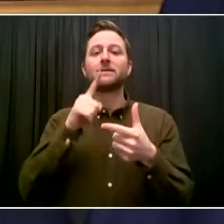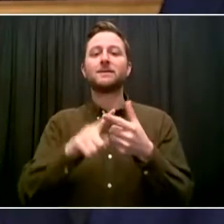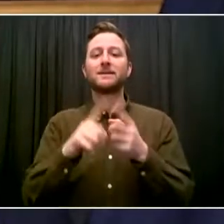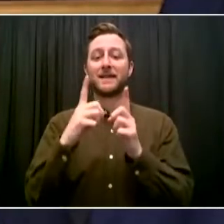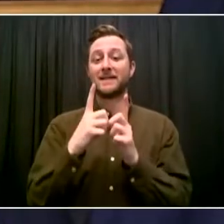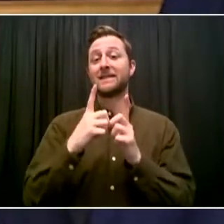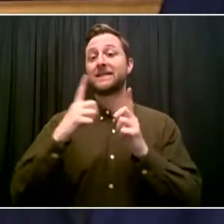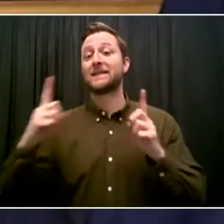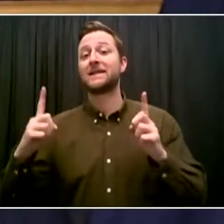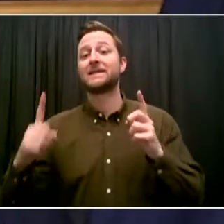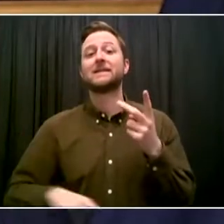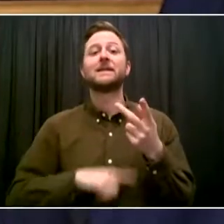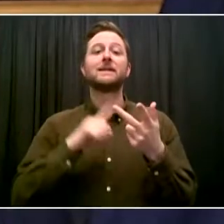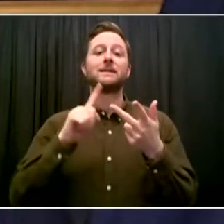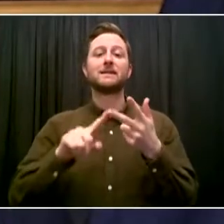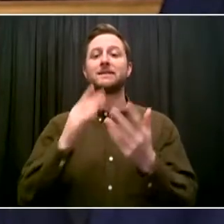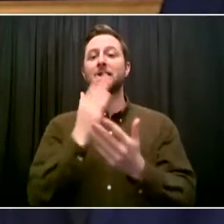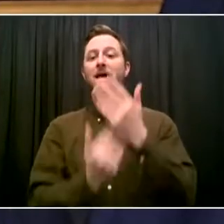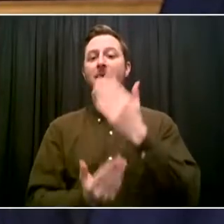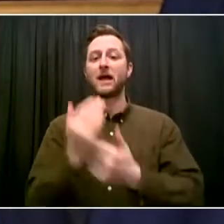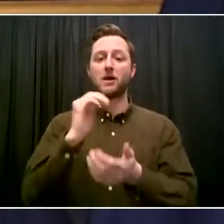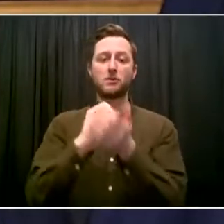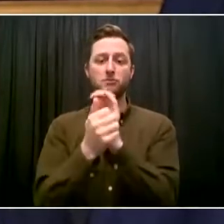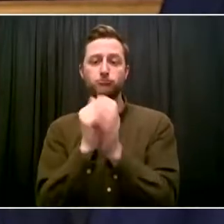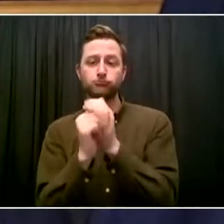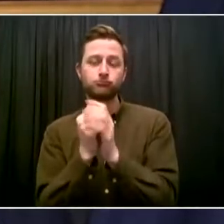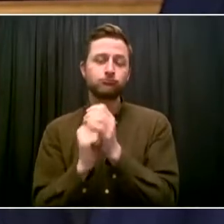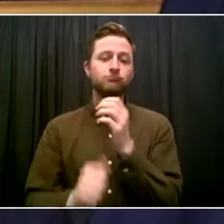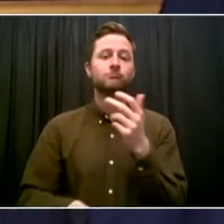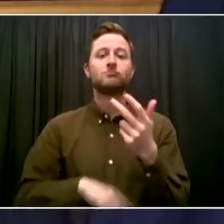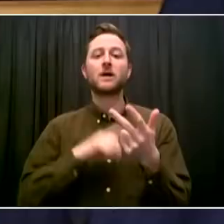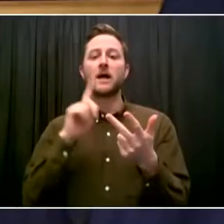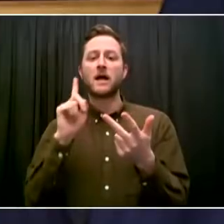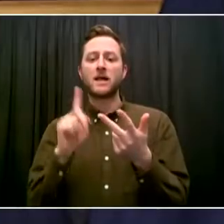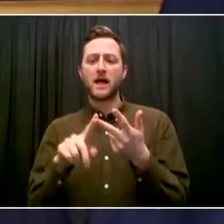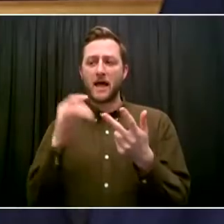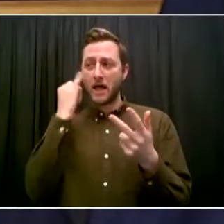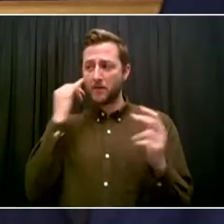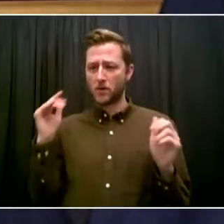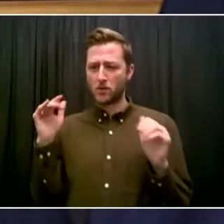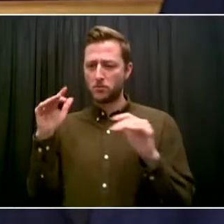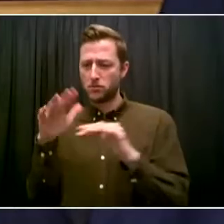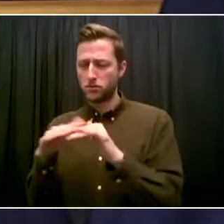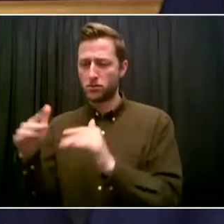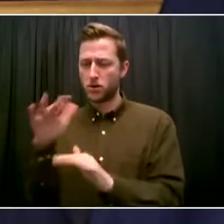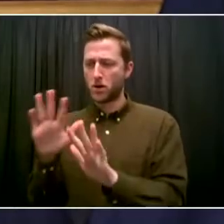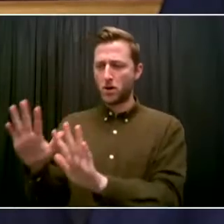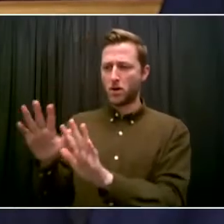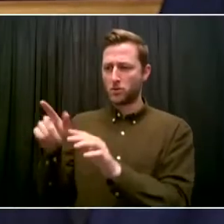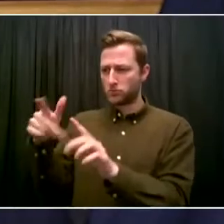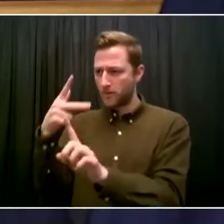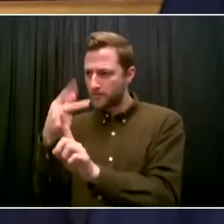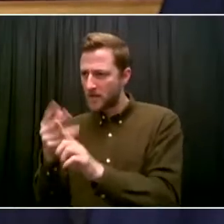. DO THINGS THAT EMPOWER OUT SUCH AS WEARING OUR SMAKS AND